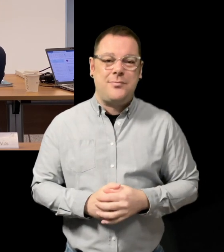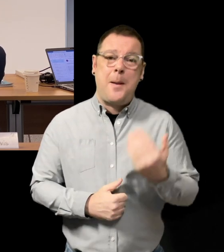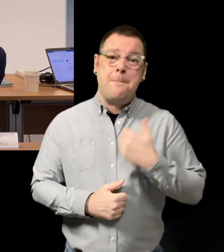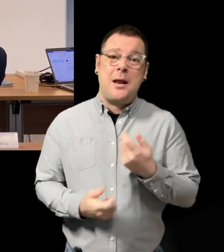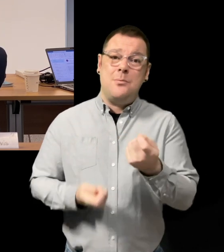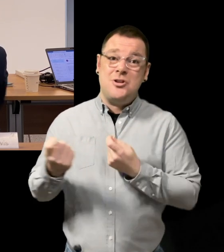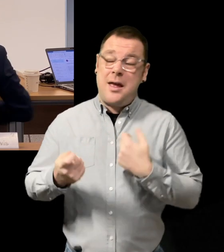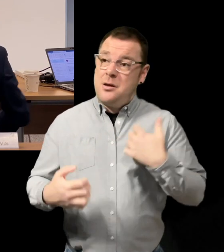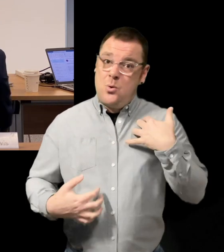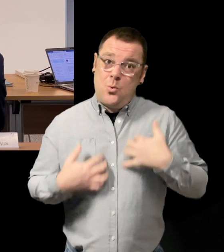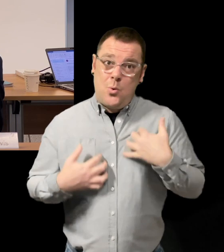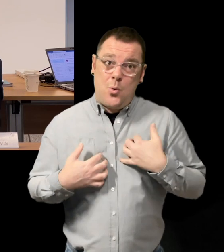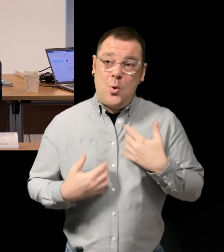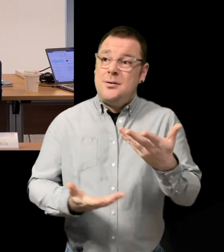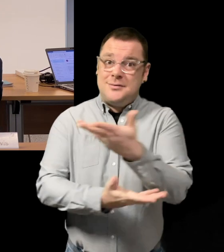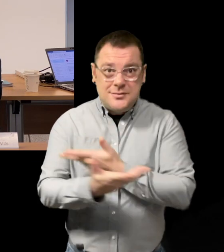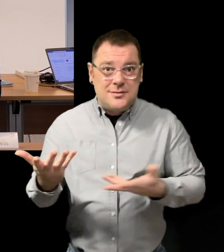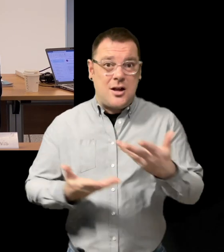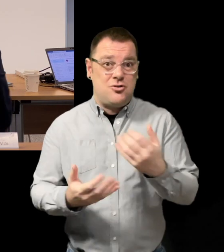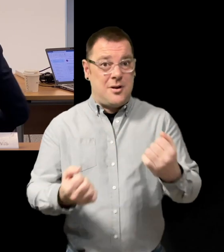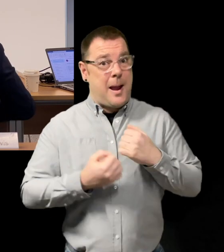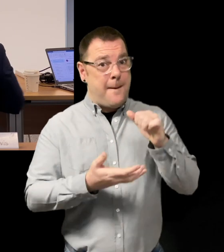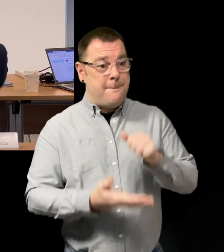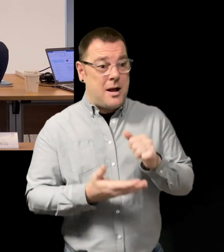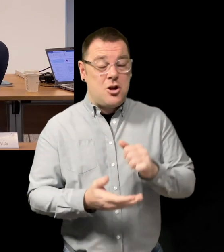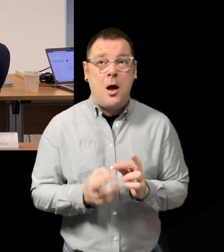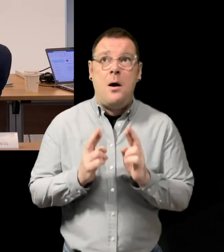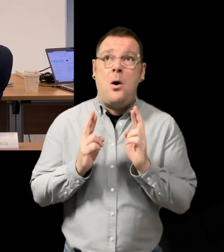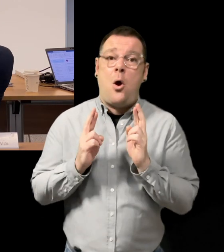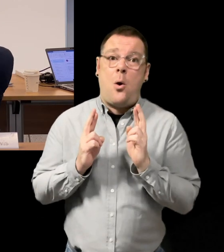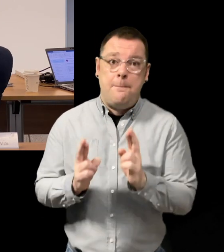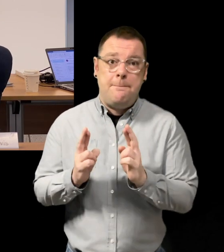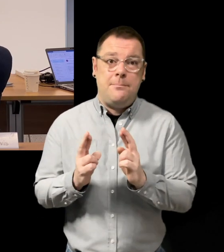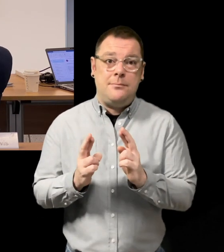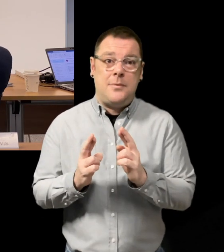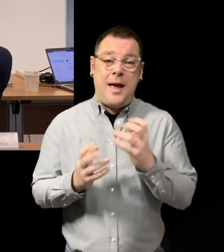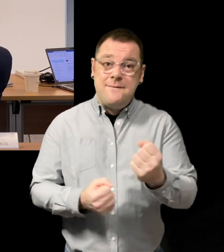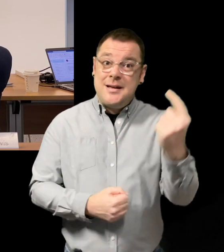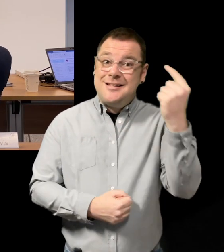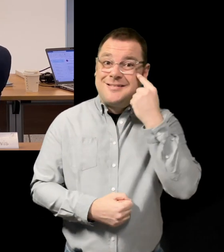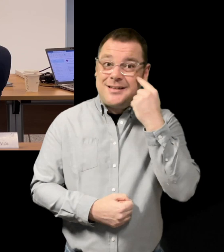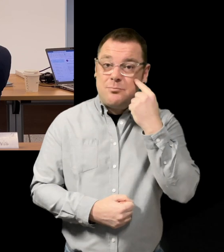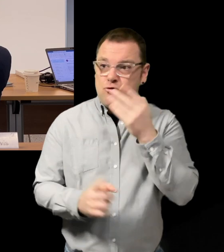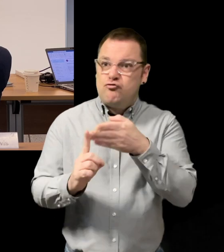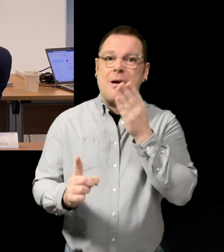Madam Chair, I look forward to the discussion of our budgets in the hope that there is sensible recognition